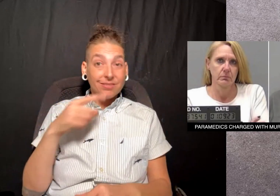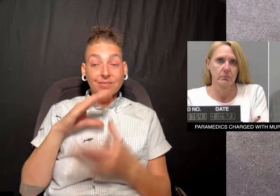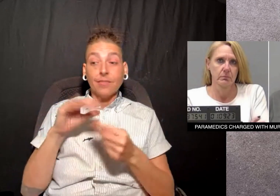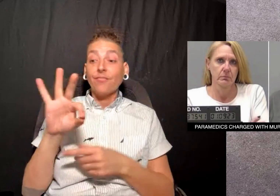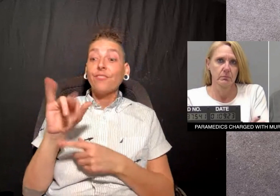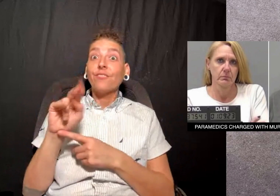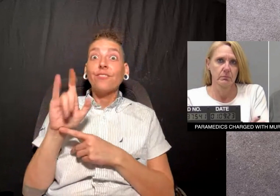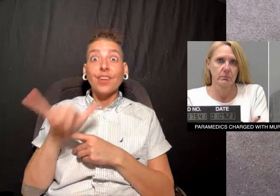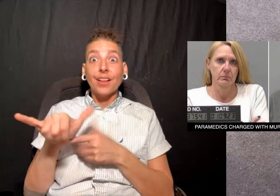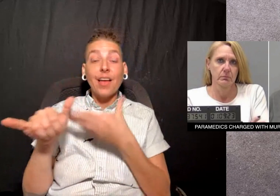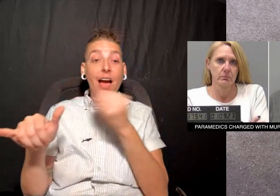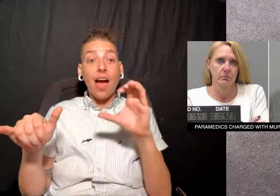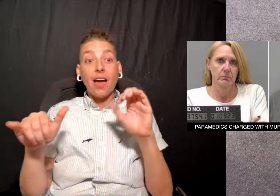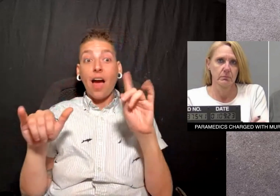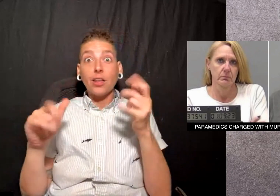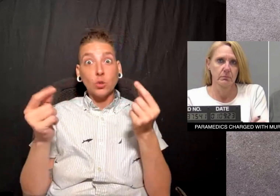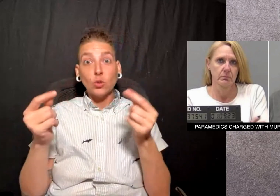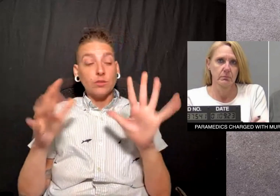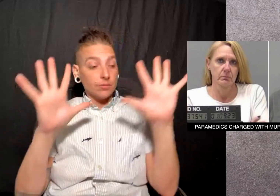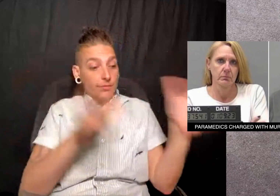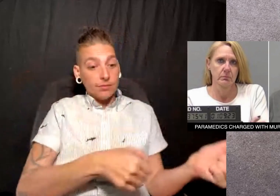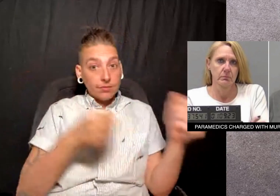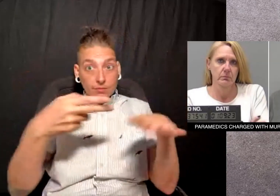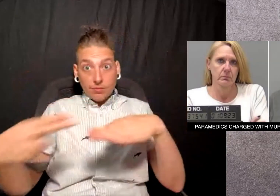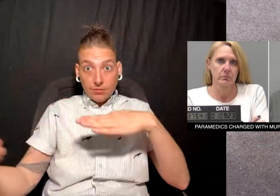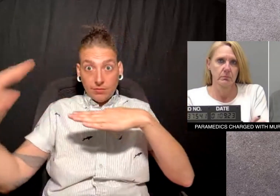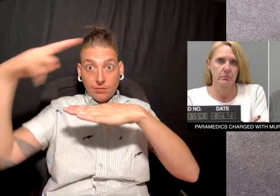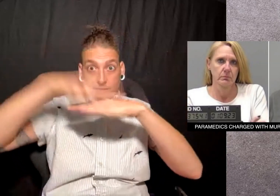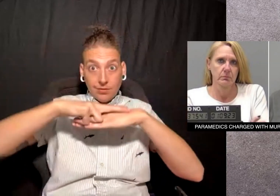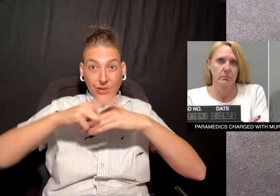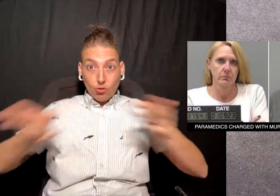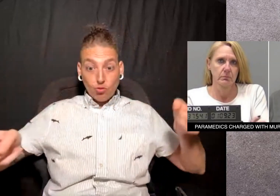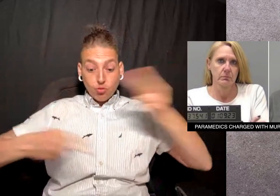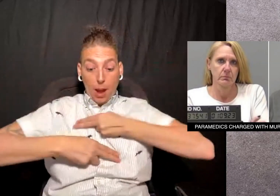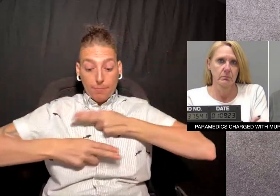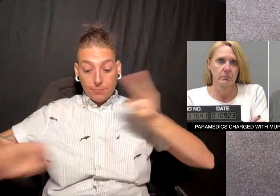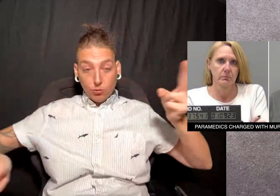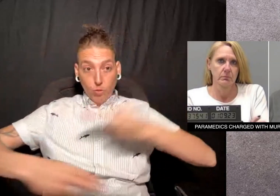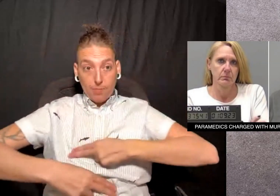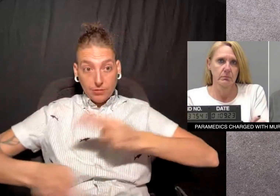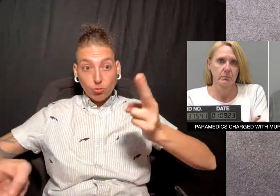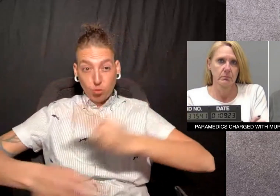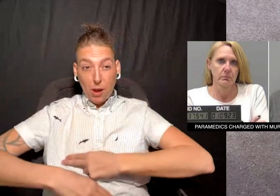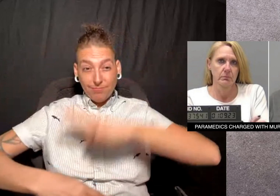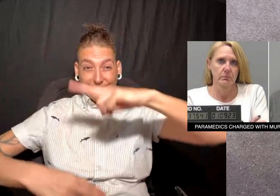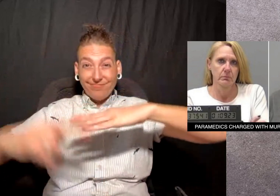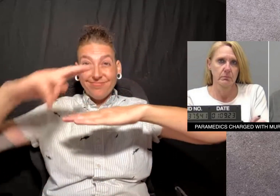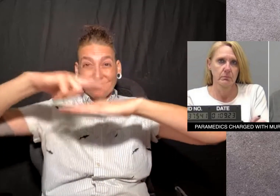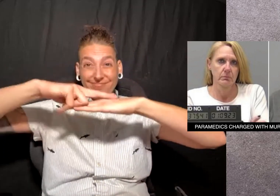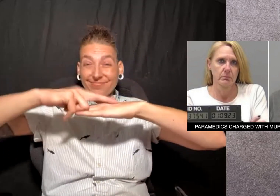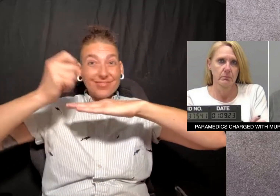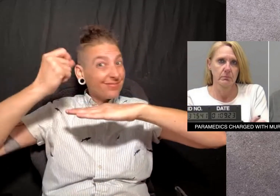according to police Finley and Cadigan strapped the patient on the stretcher in the prone position